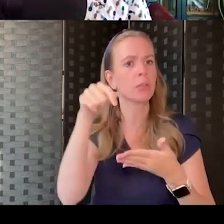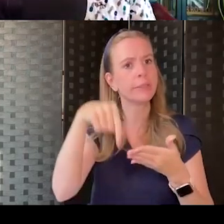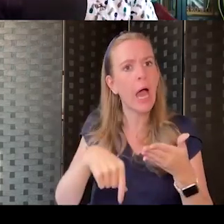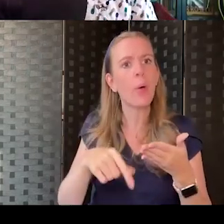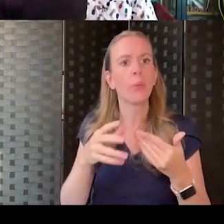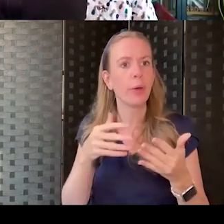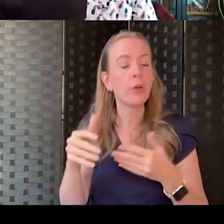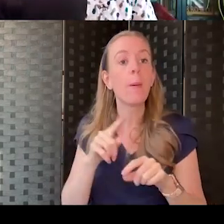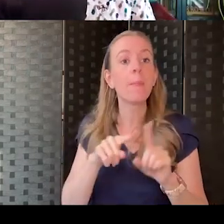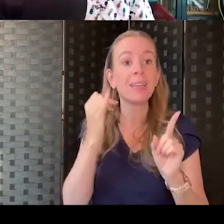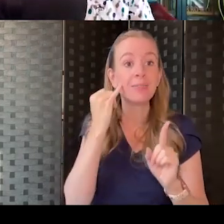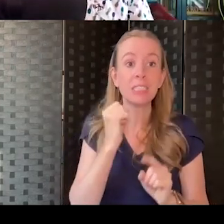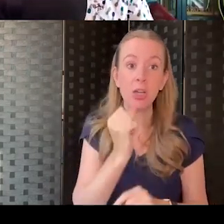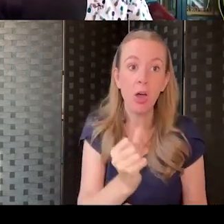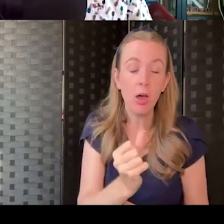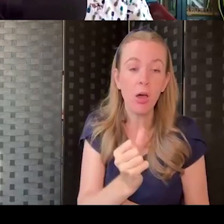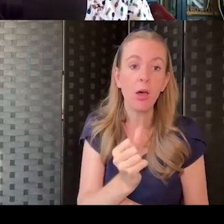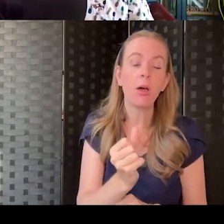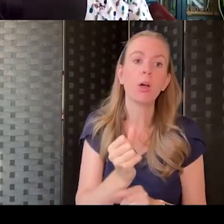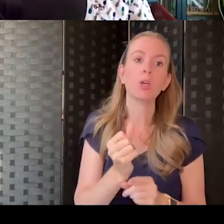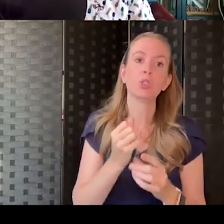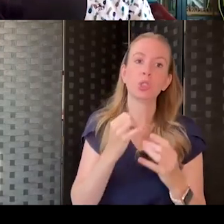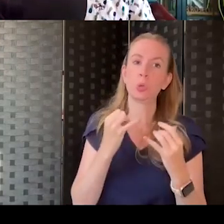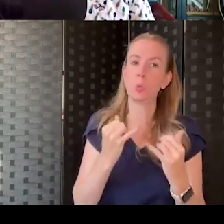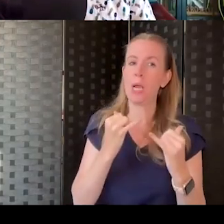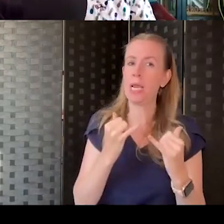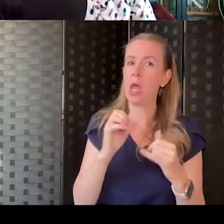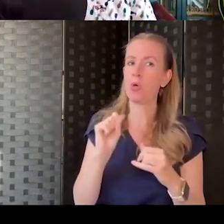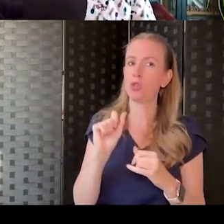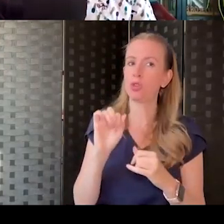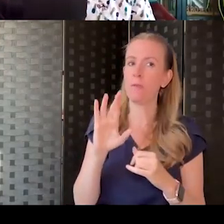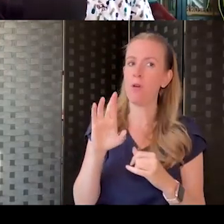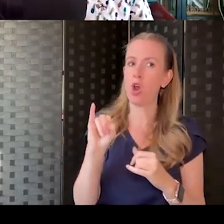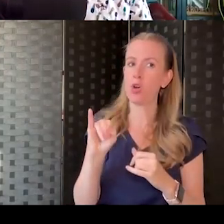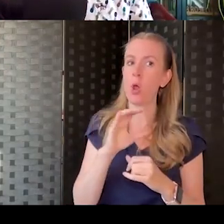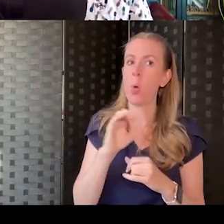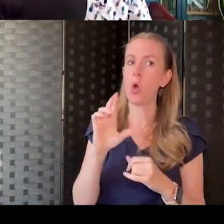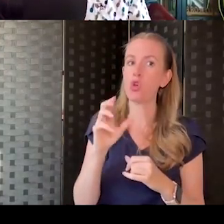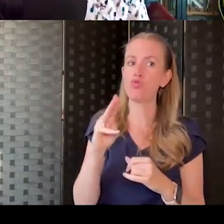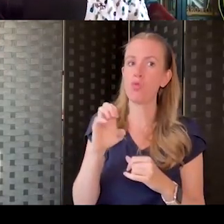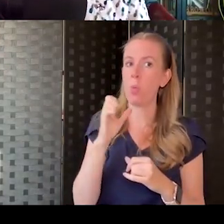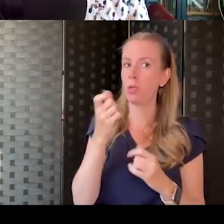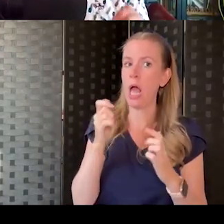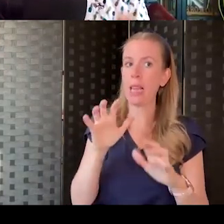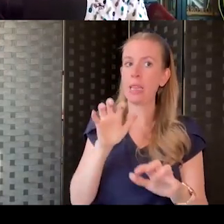However, if not, as of the stocks, neither Safari nor chroma let a keyword use or put focus on